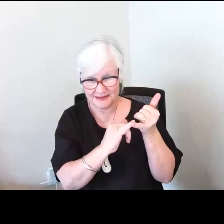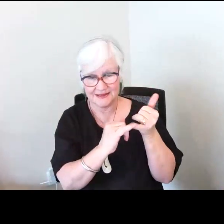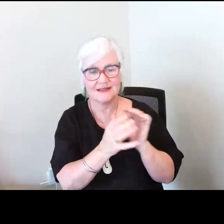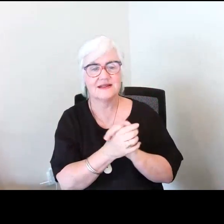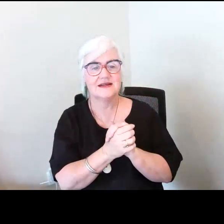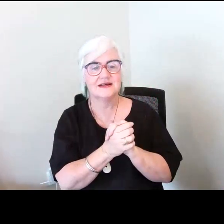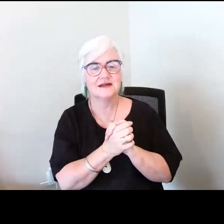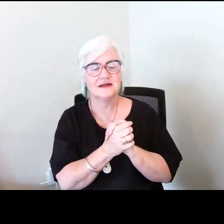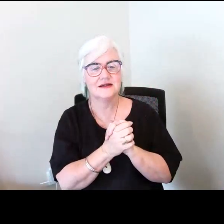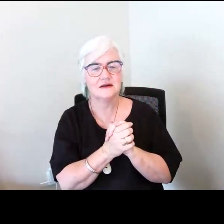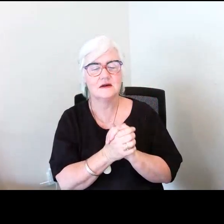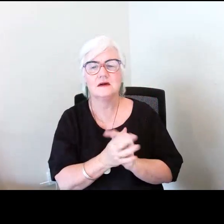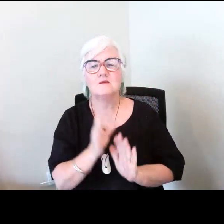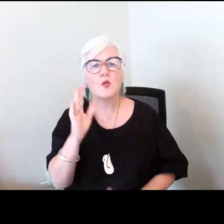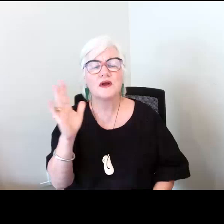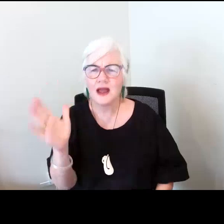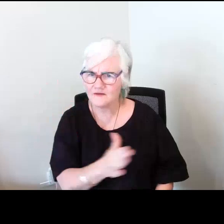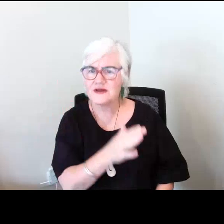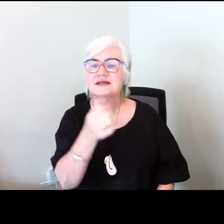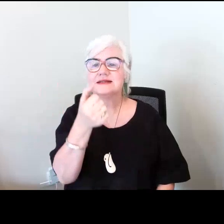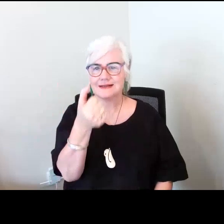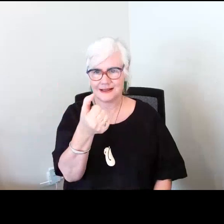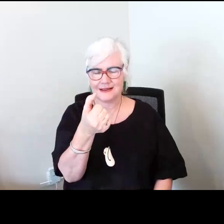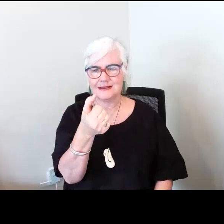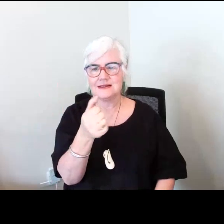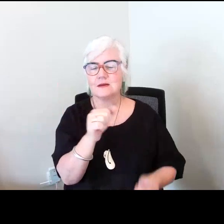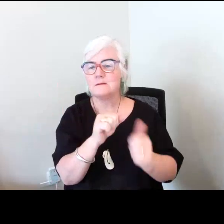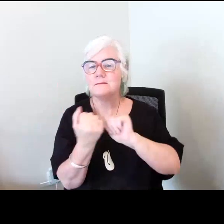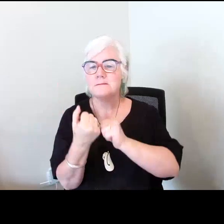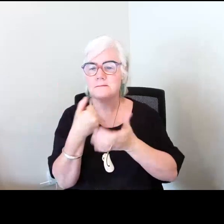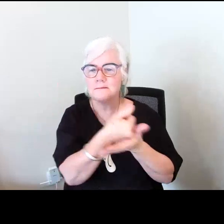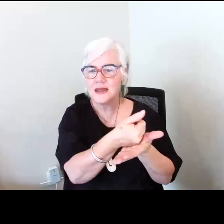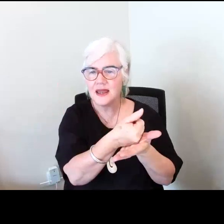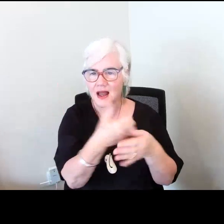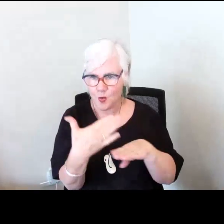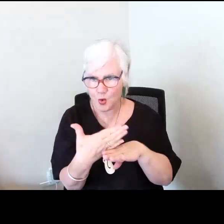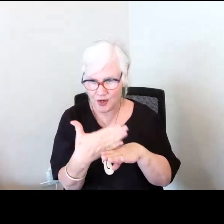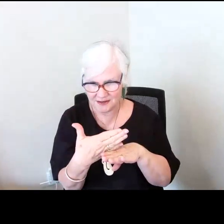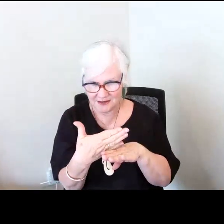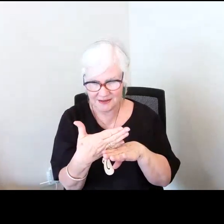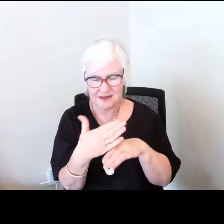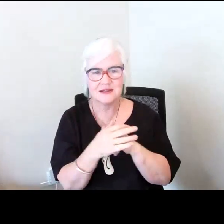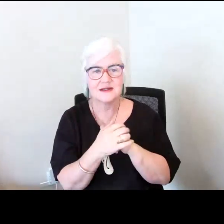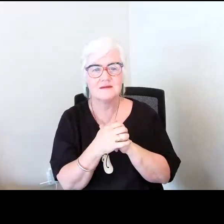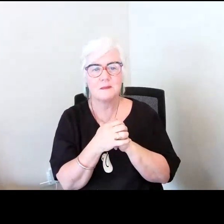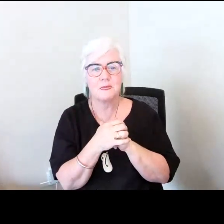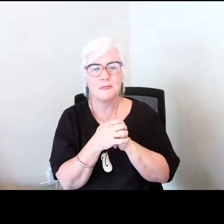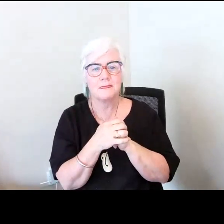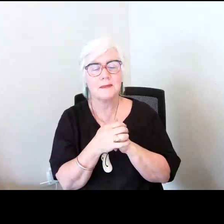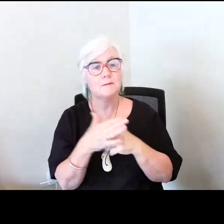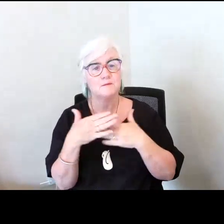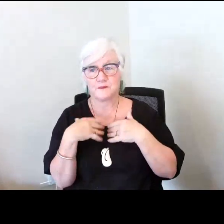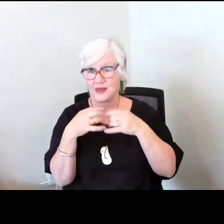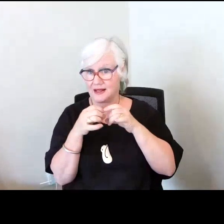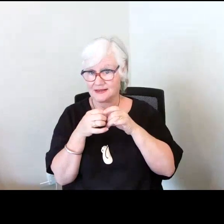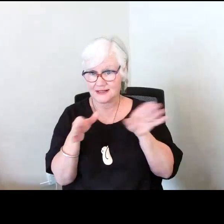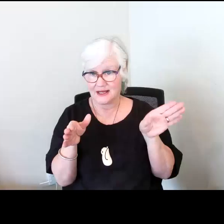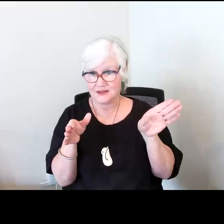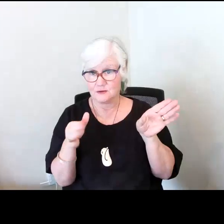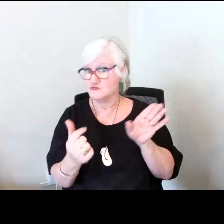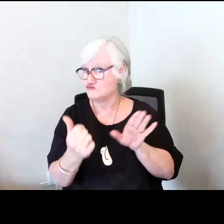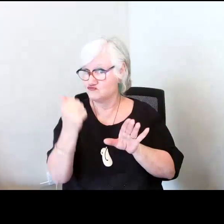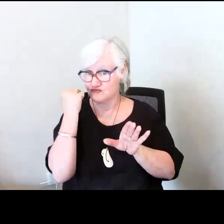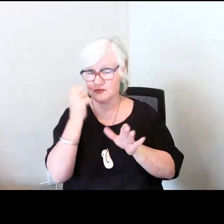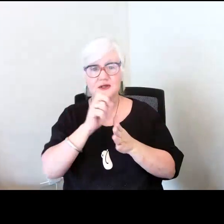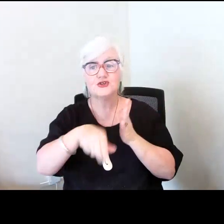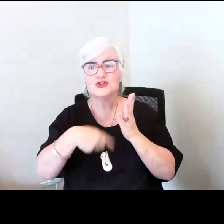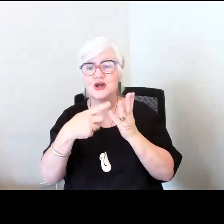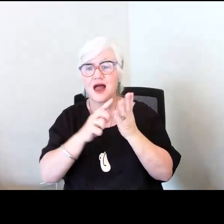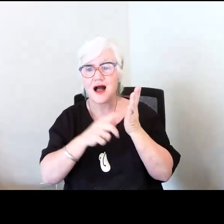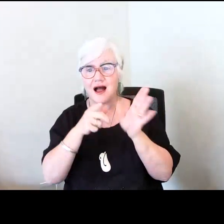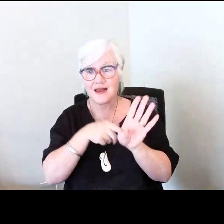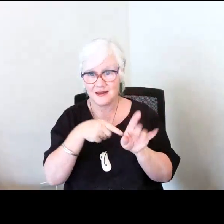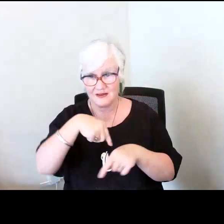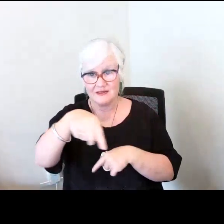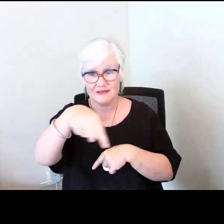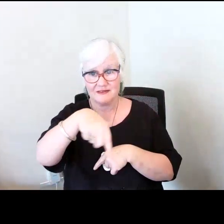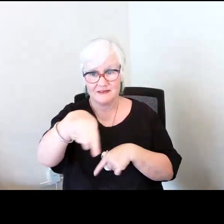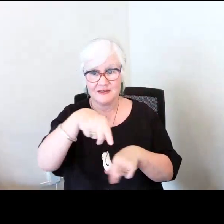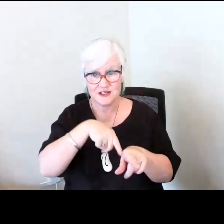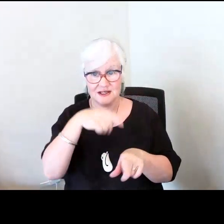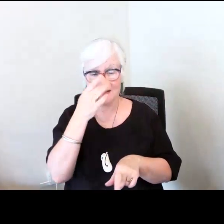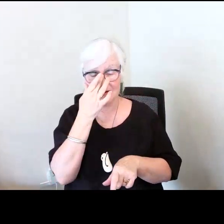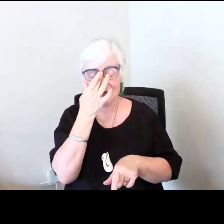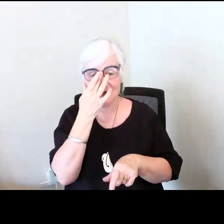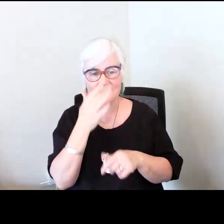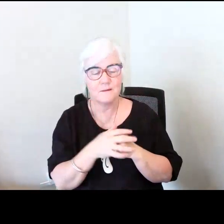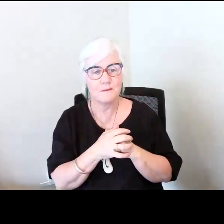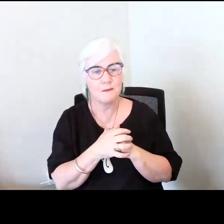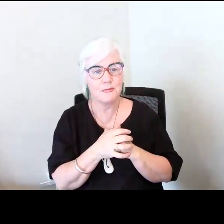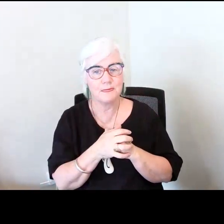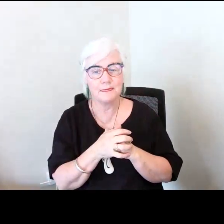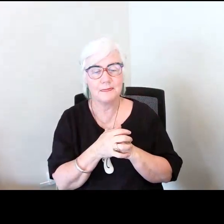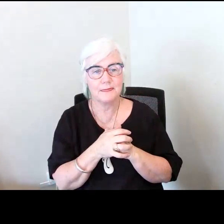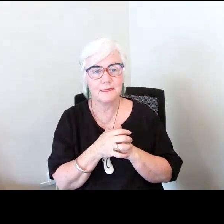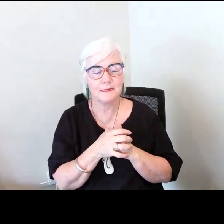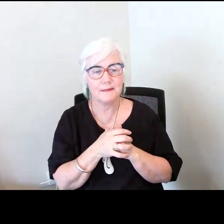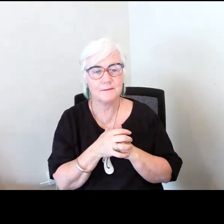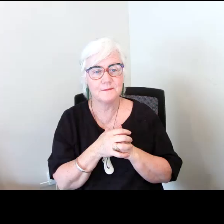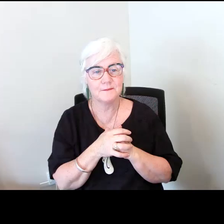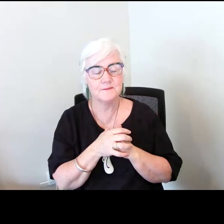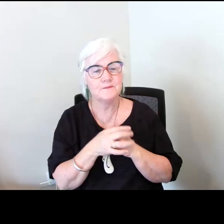of six peer workers and I first started back in July this year. What I learnt